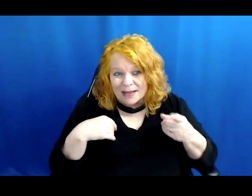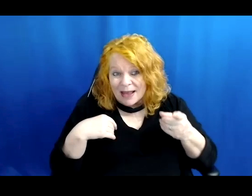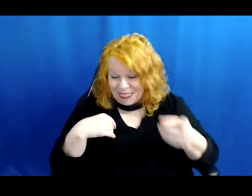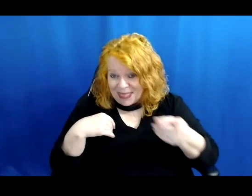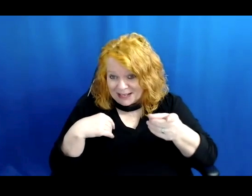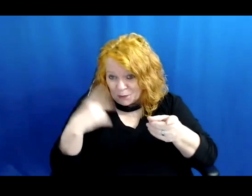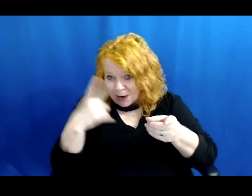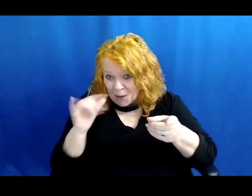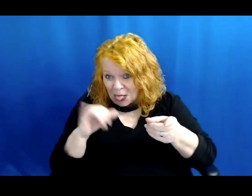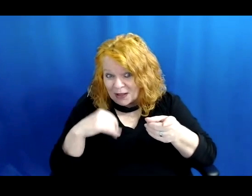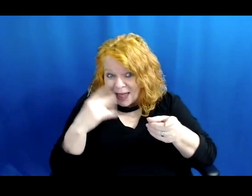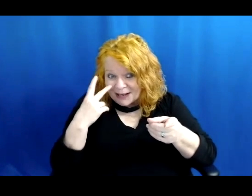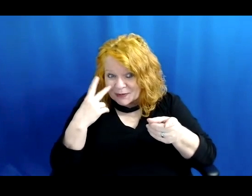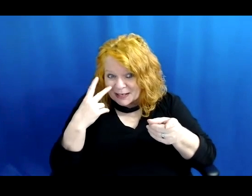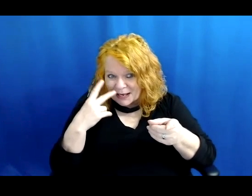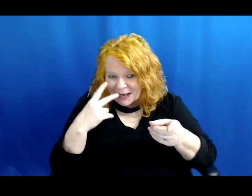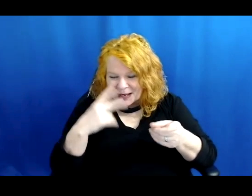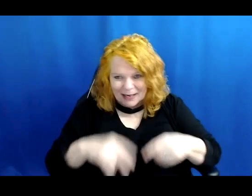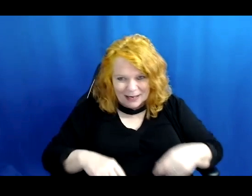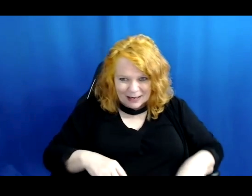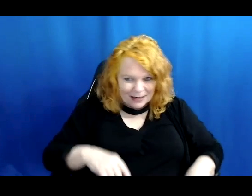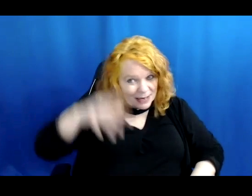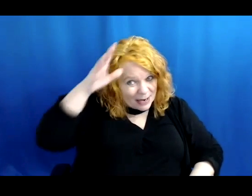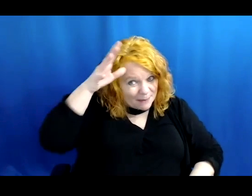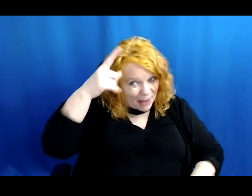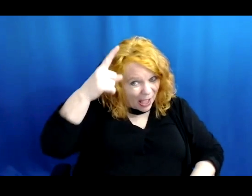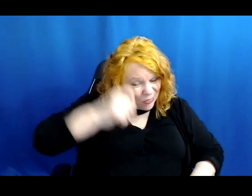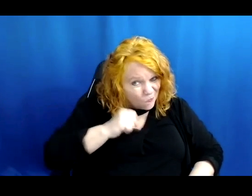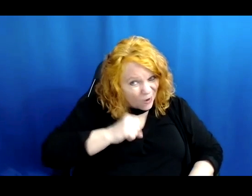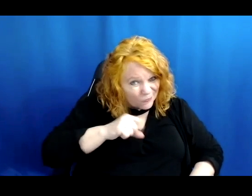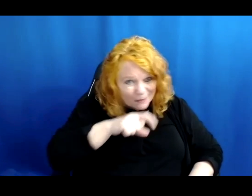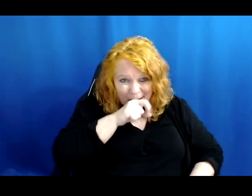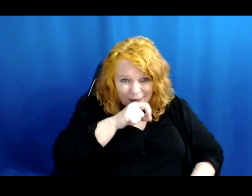Lovely Papa the One-Winged Parrot. But mine has two wings, but that’s okay.